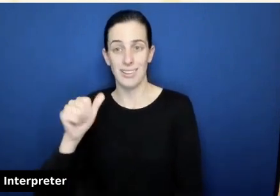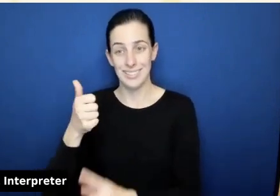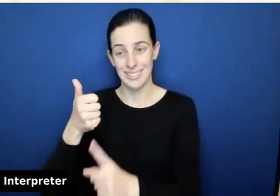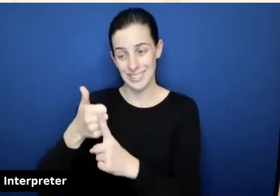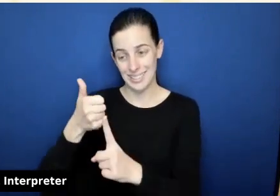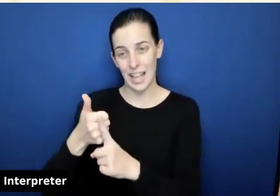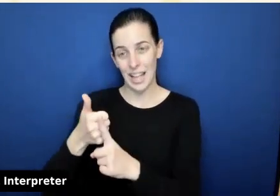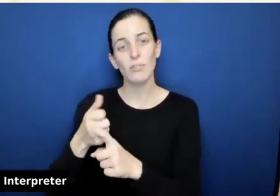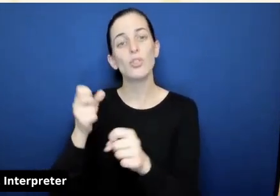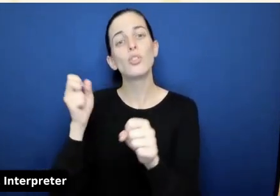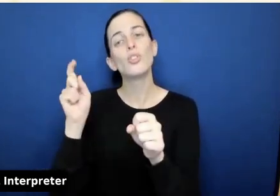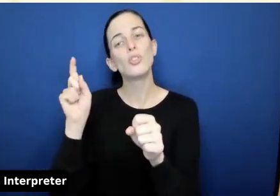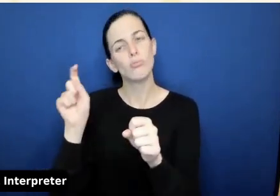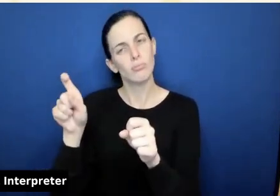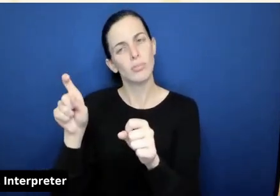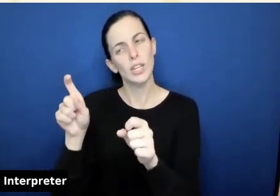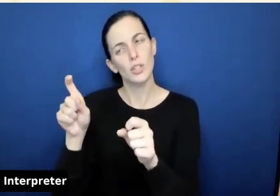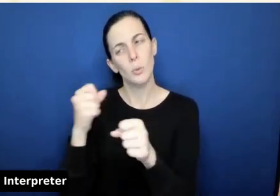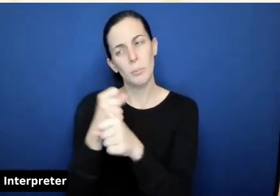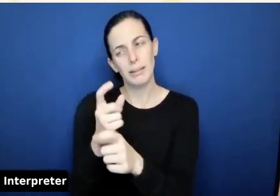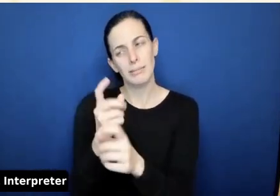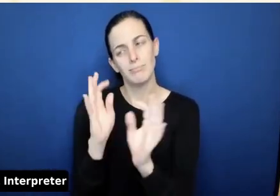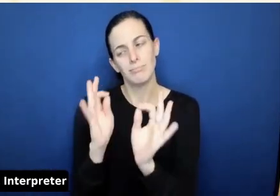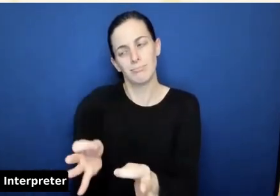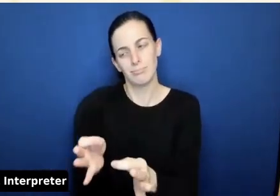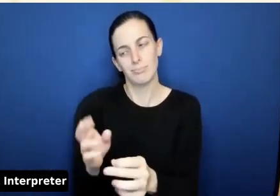Because misuse of ARIA does more harm than good.